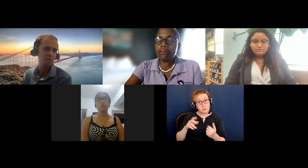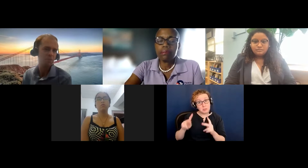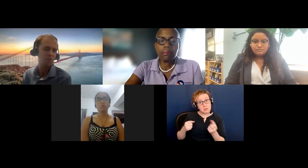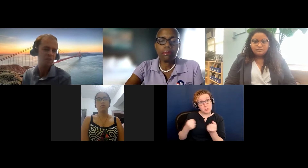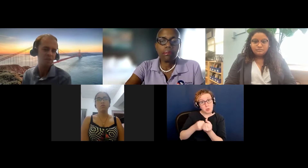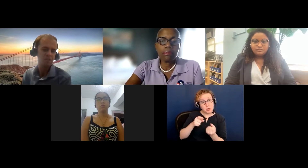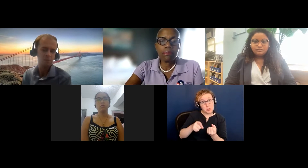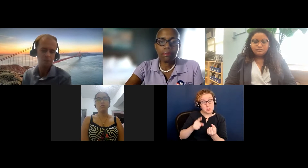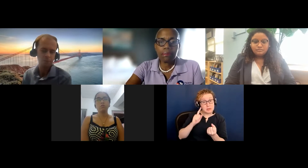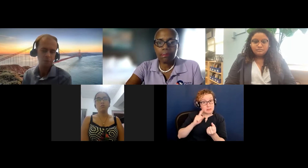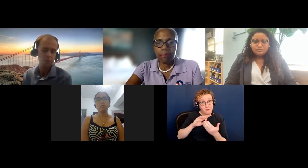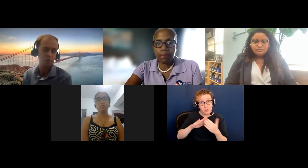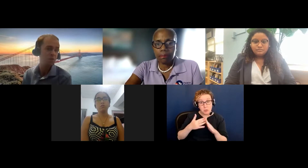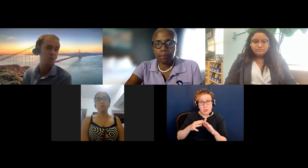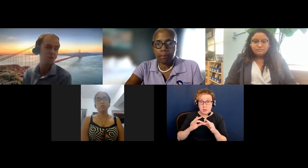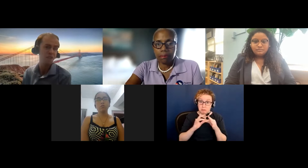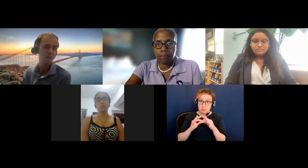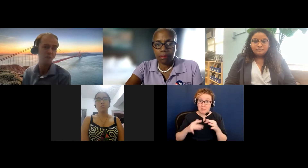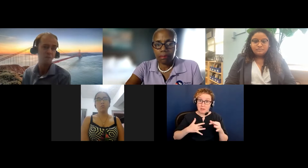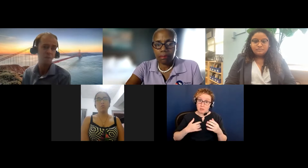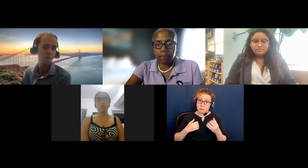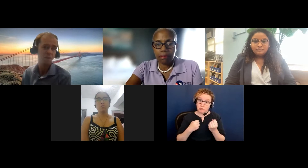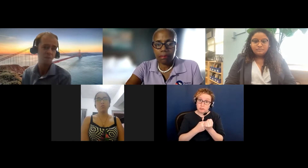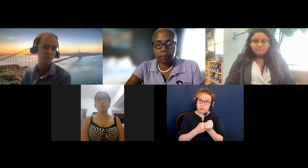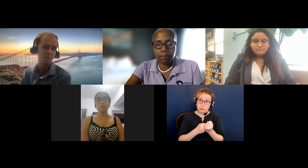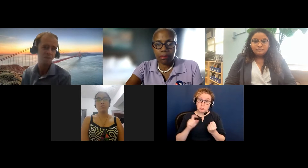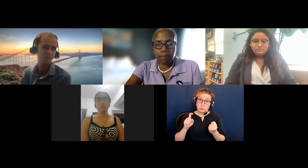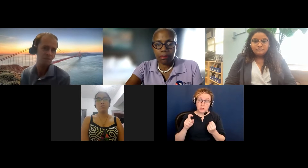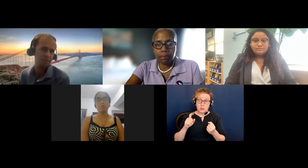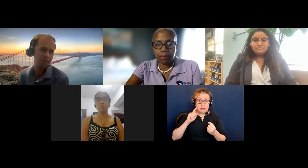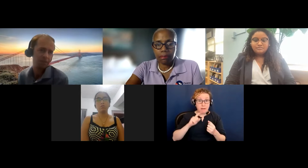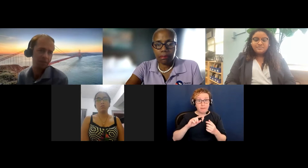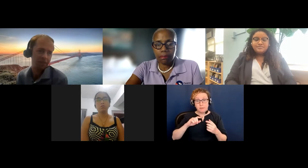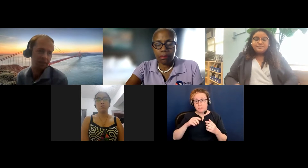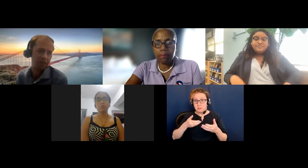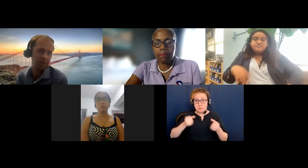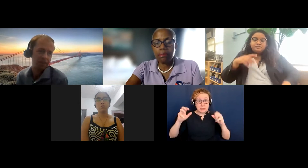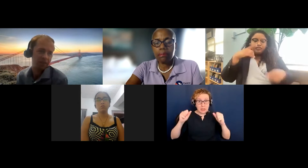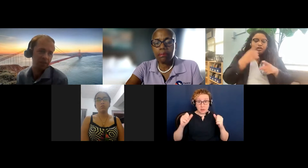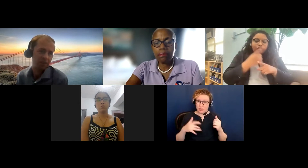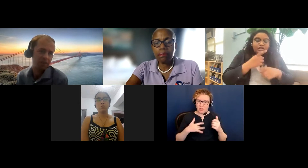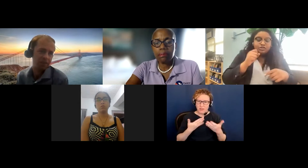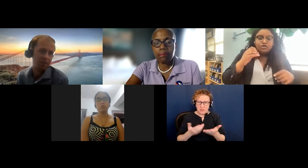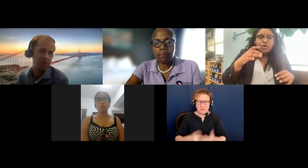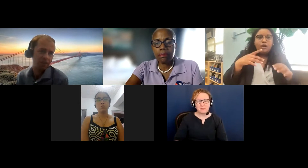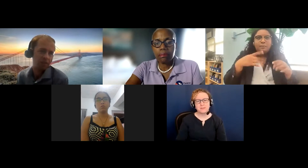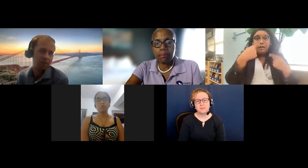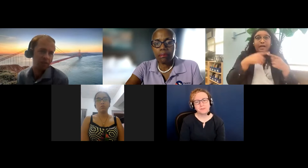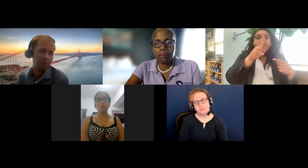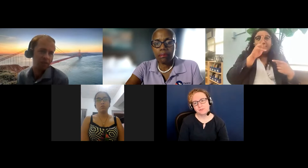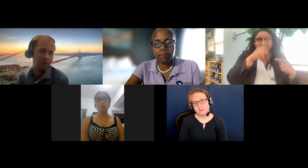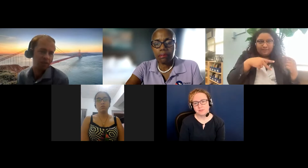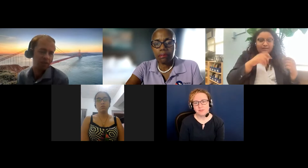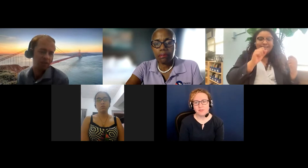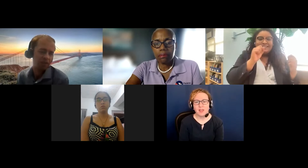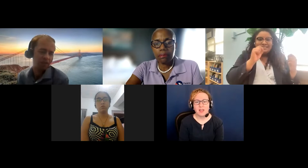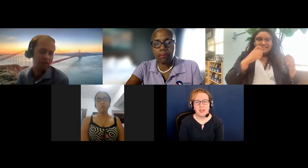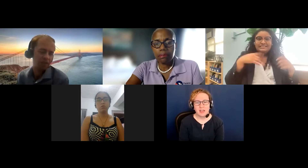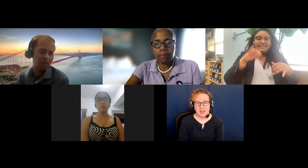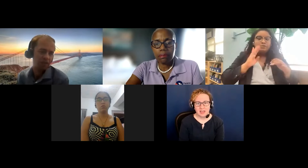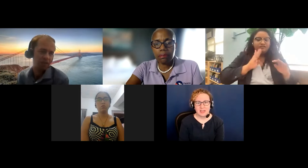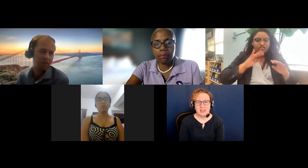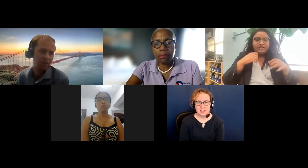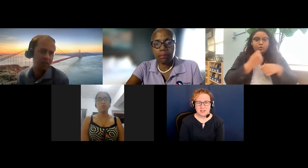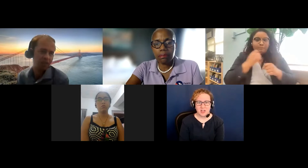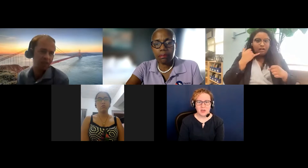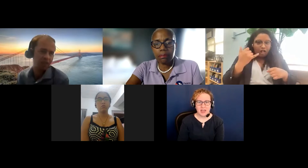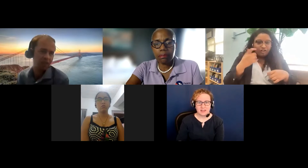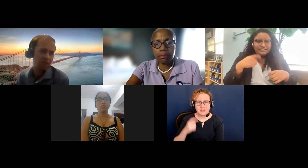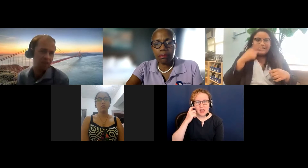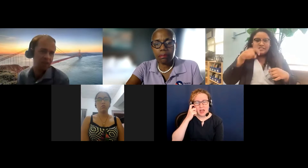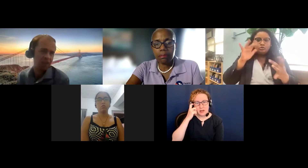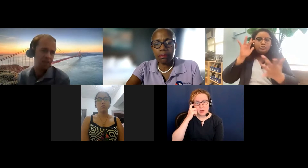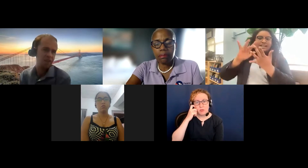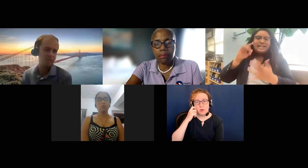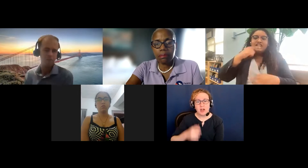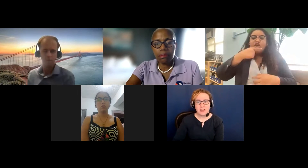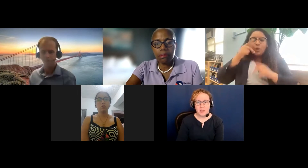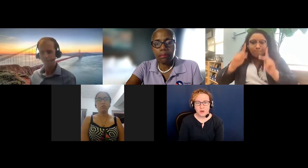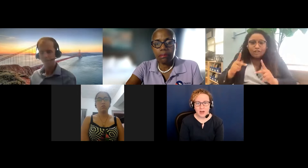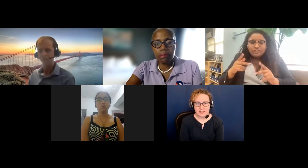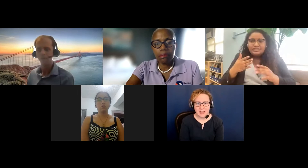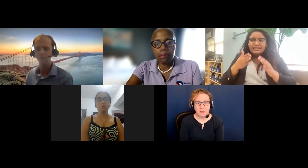community and using sign language with others? >> DORIS ALCANTARA: Yes. Regarding the VRS and